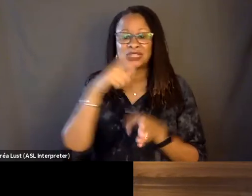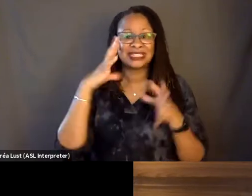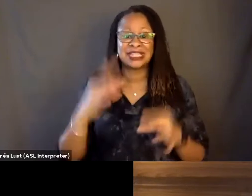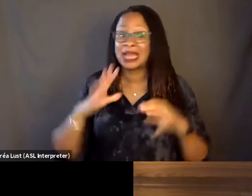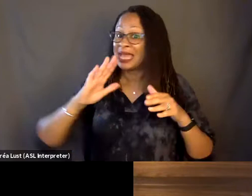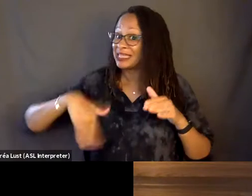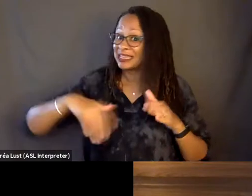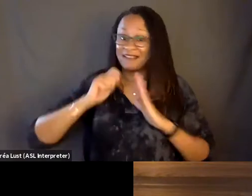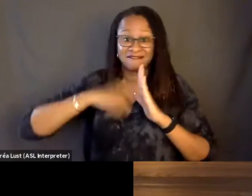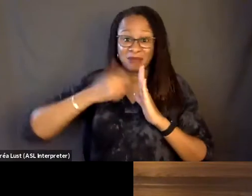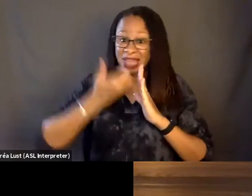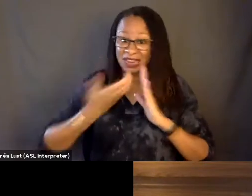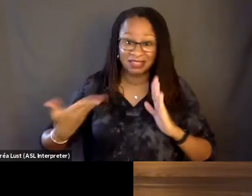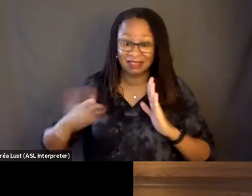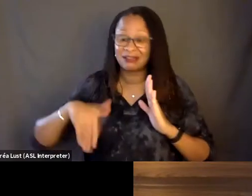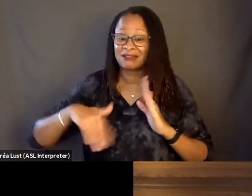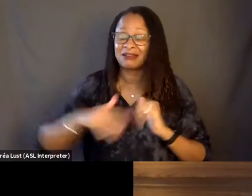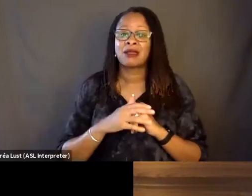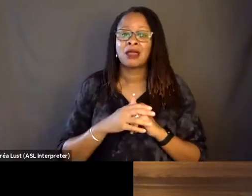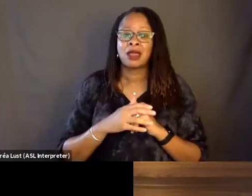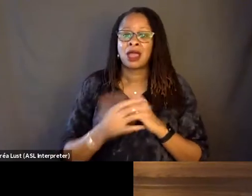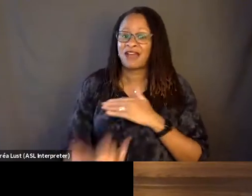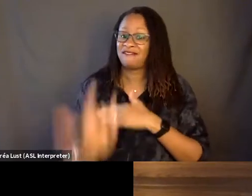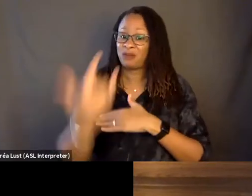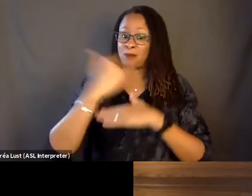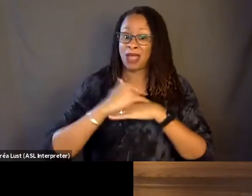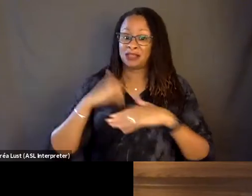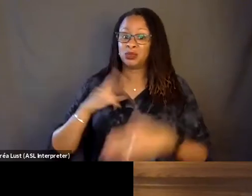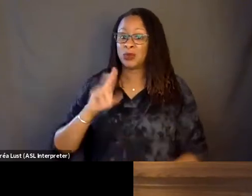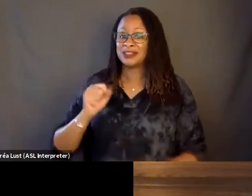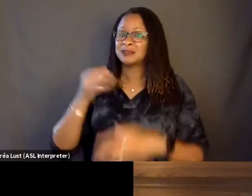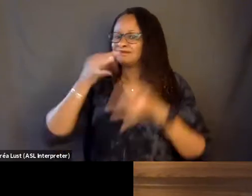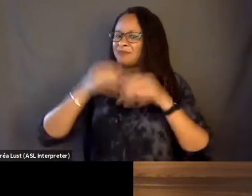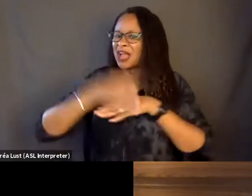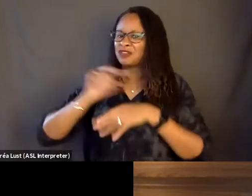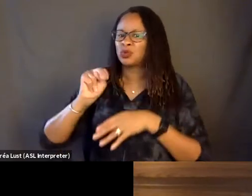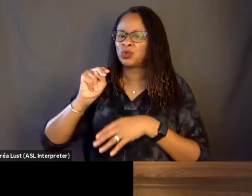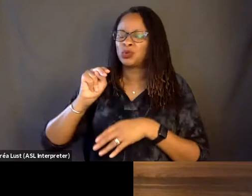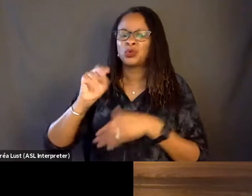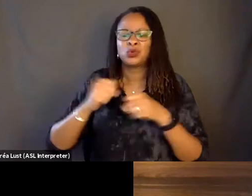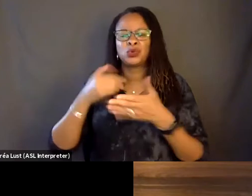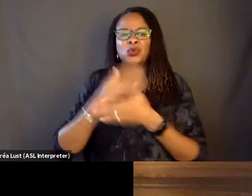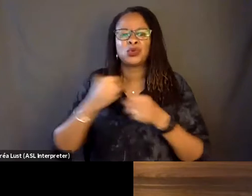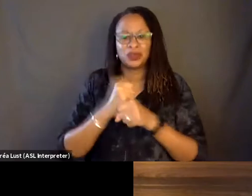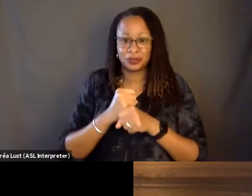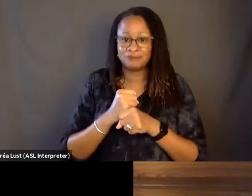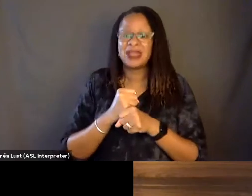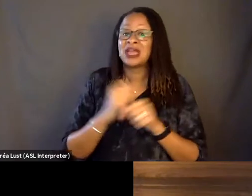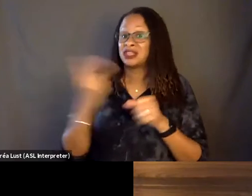And I came back to the US right after New Year's. We kept in correspondence. And about three weeks later, she said,